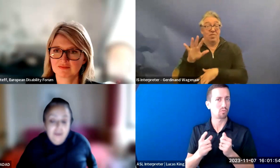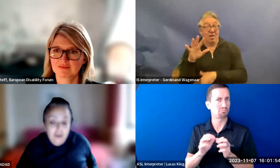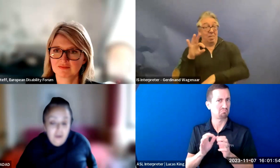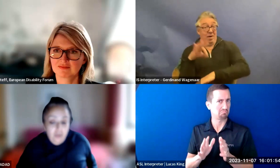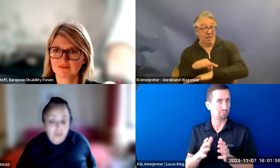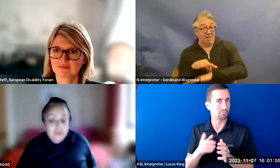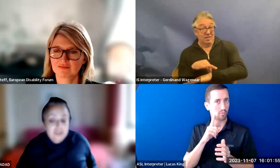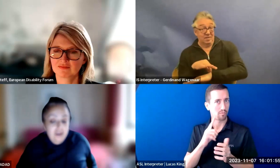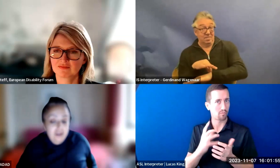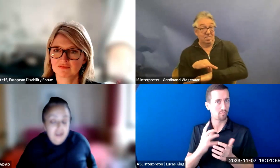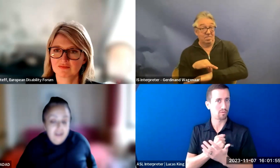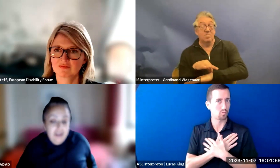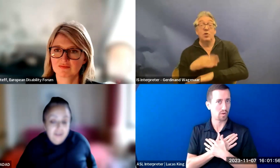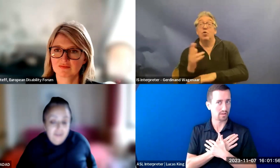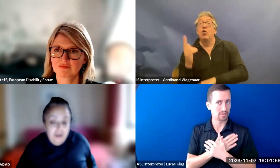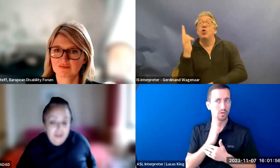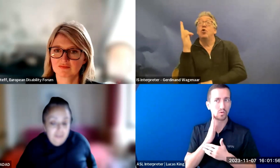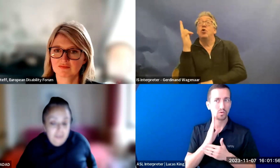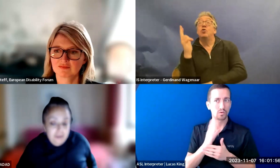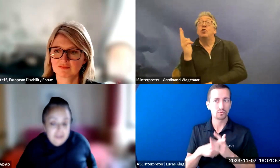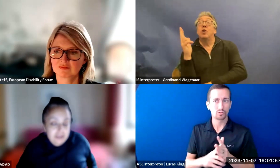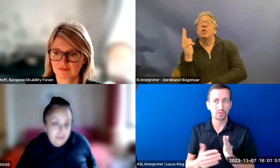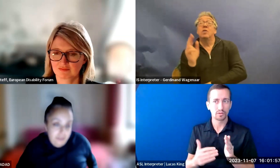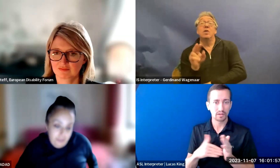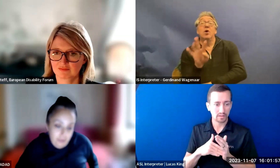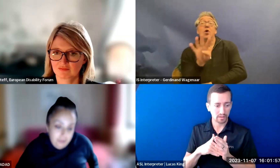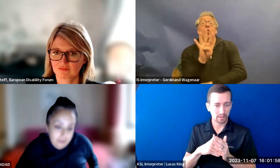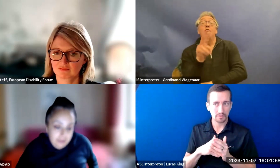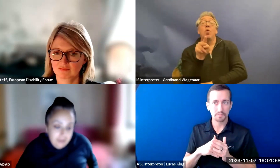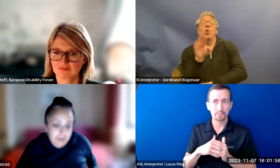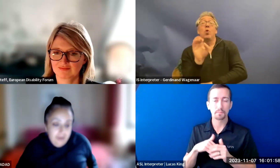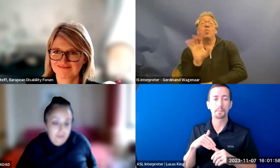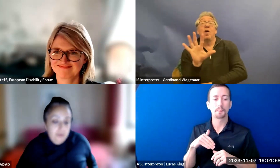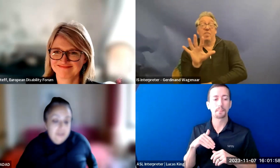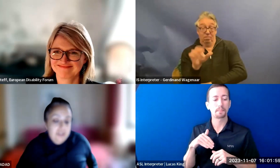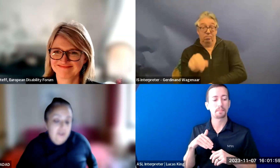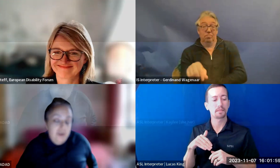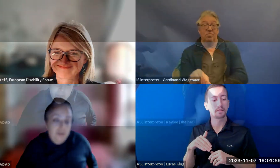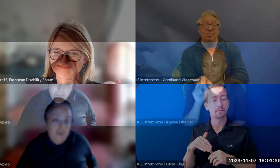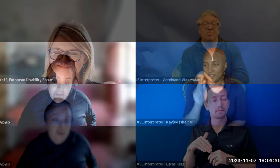And we will start again at 4:05 for our second round of speakers.